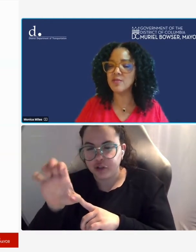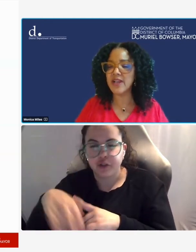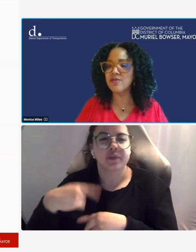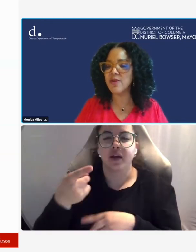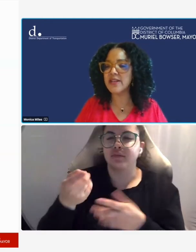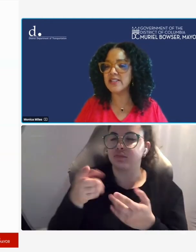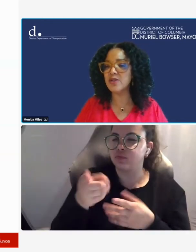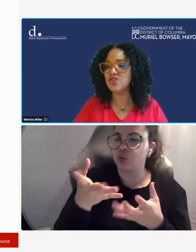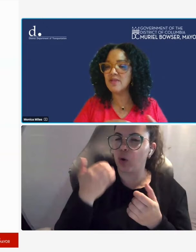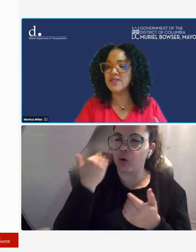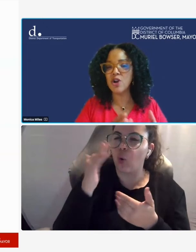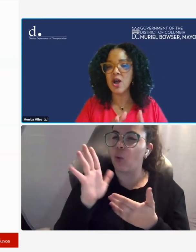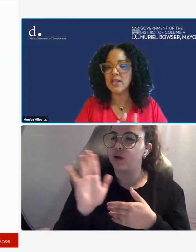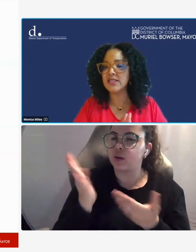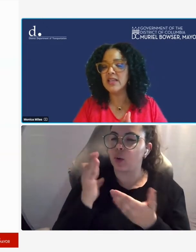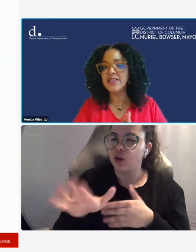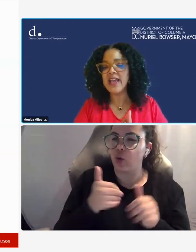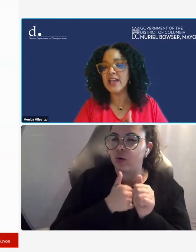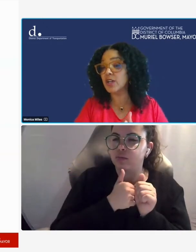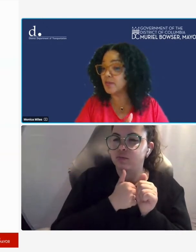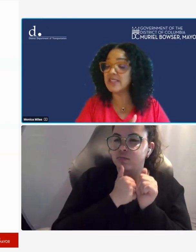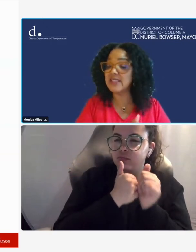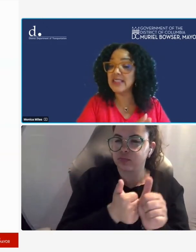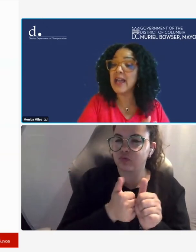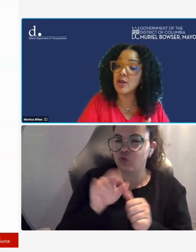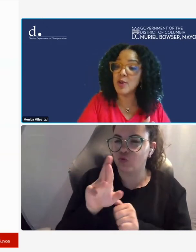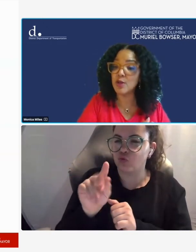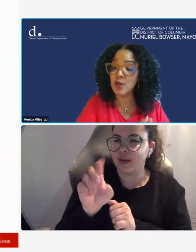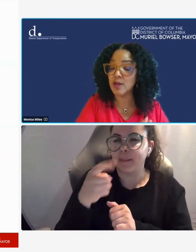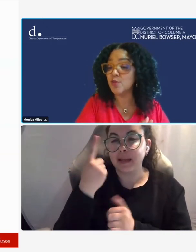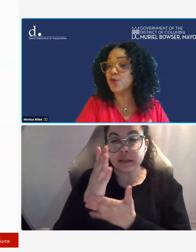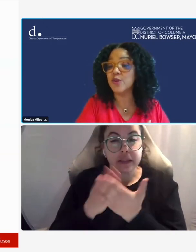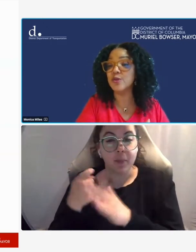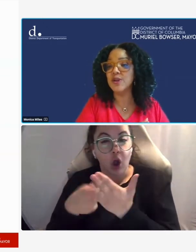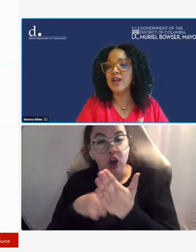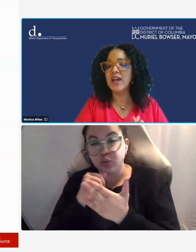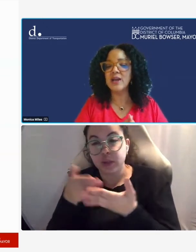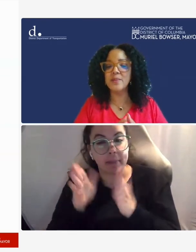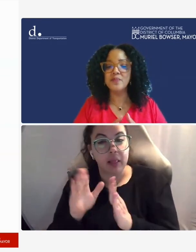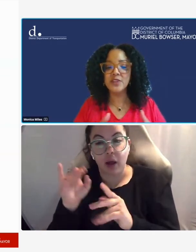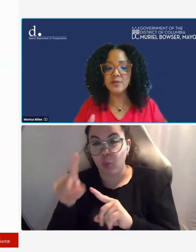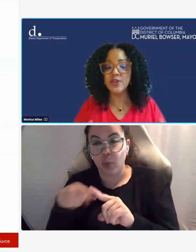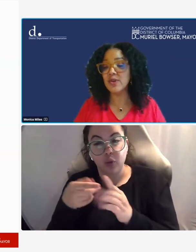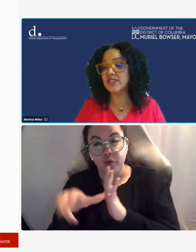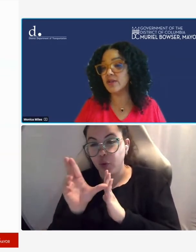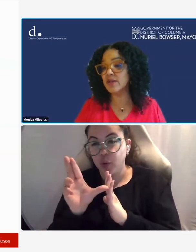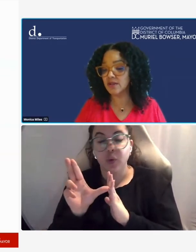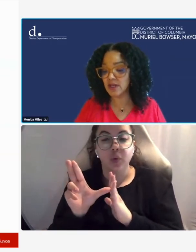rate is because you have some costs that are going to be disallowed upon review because they're they